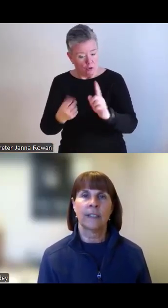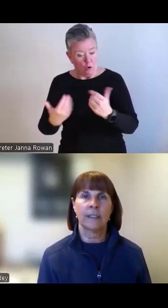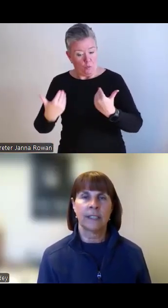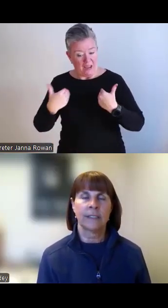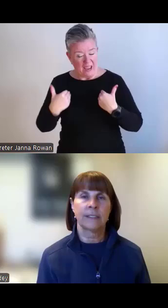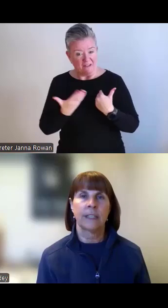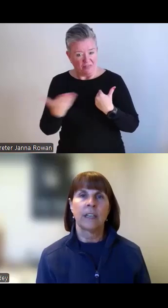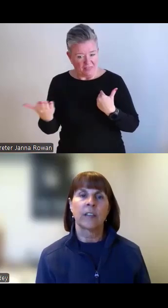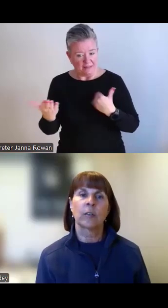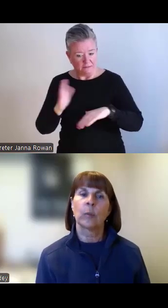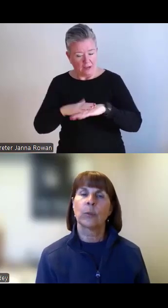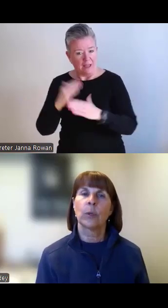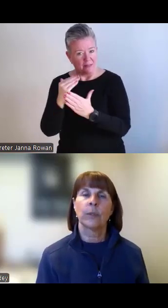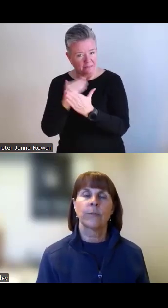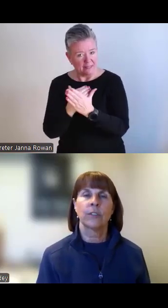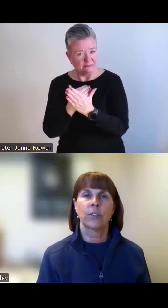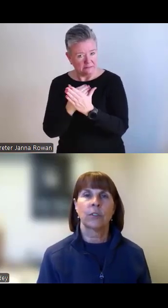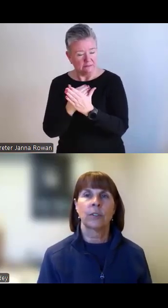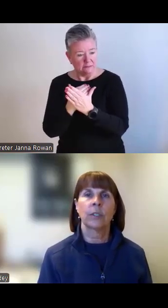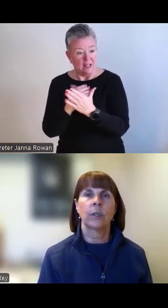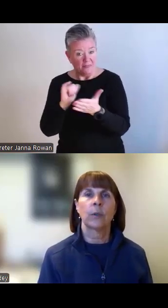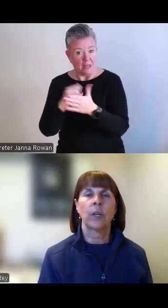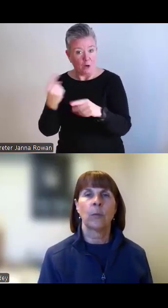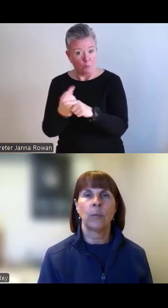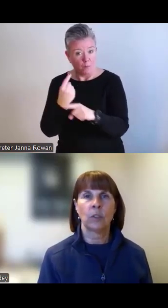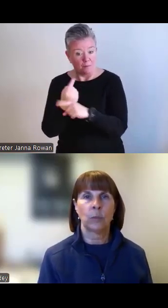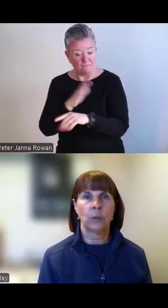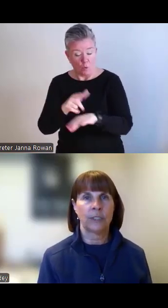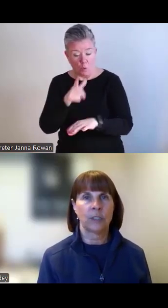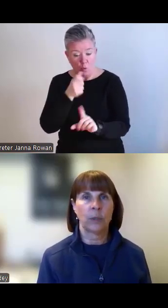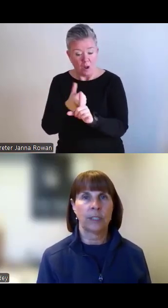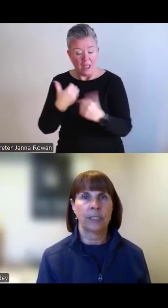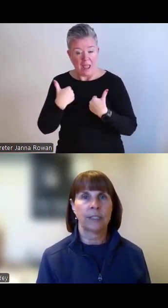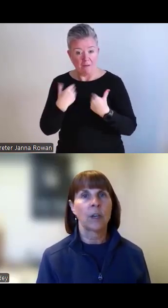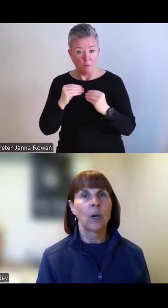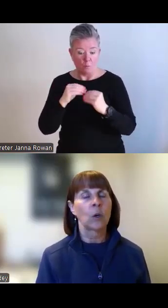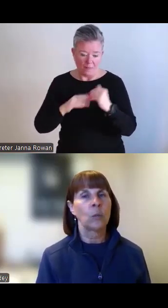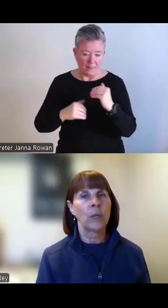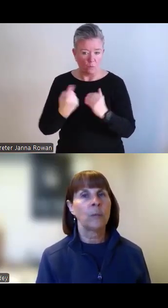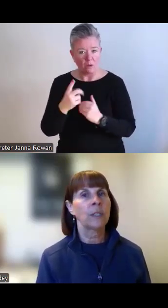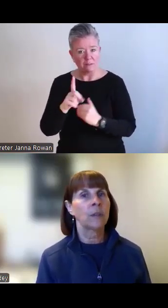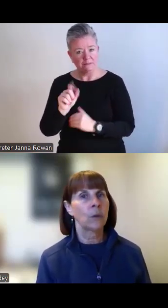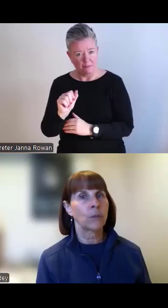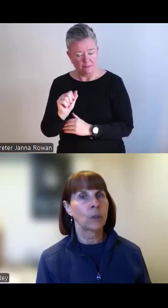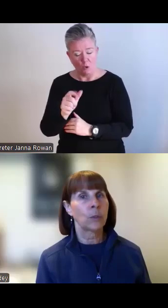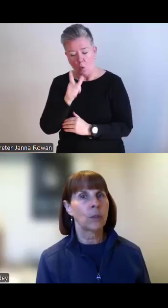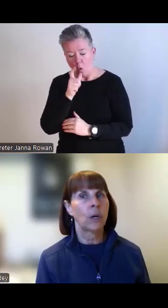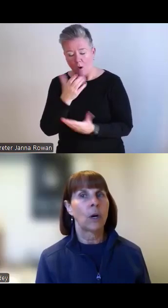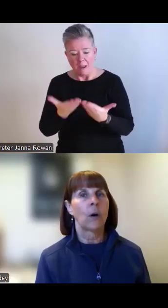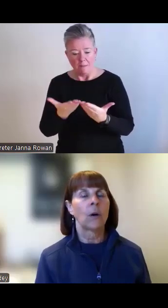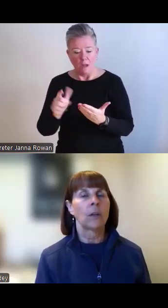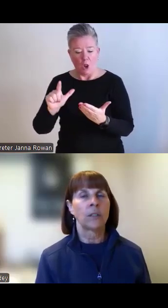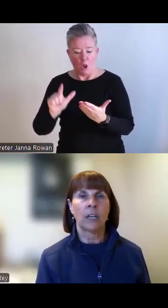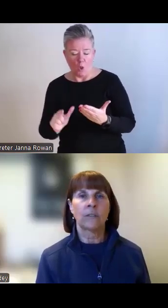on the list that are appropriate for children who have multiple disabilities who may be low verbal,